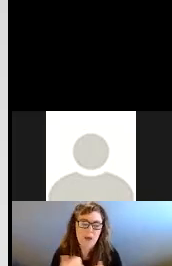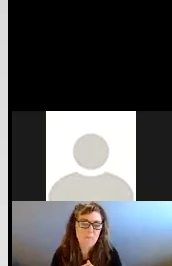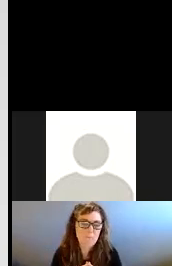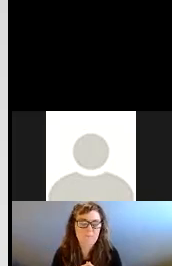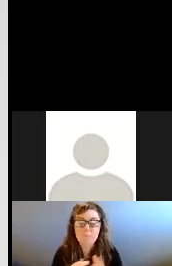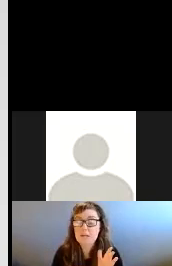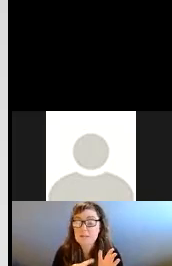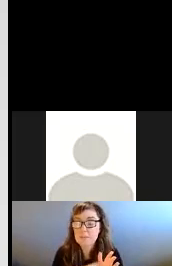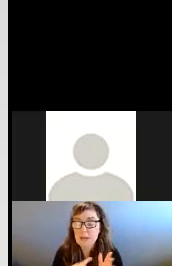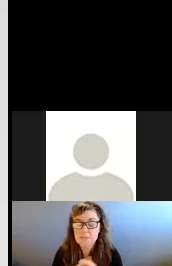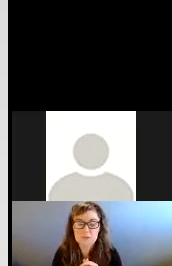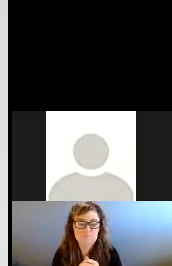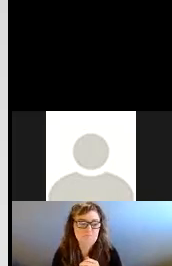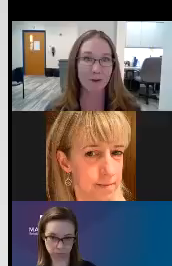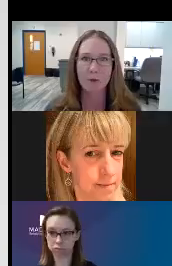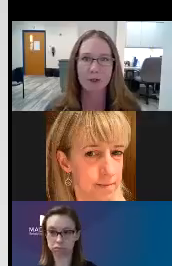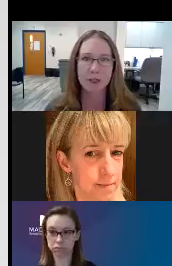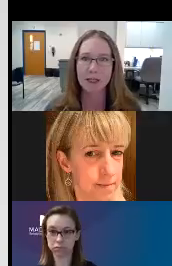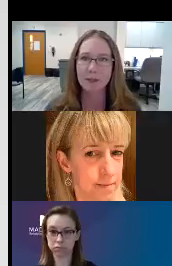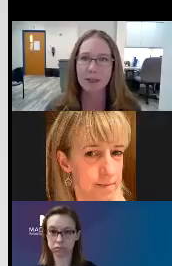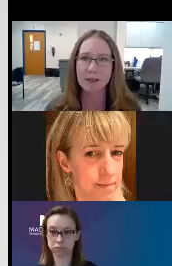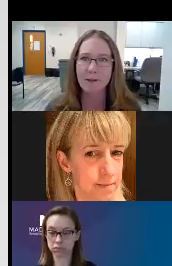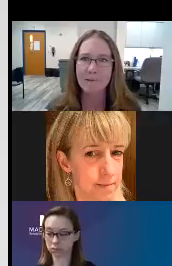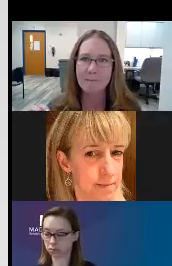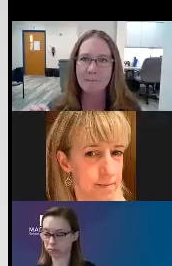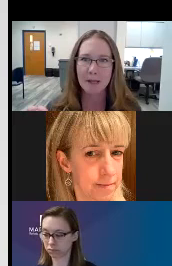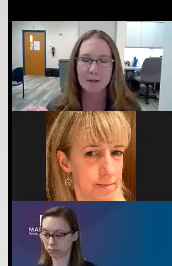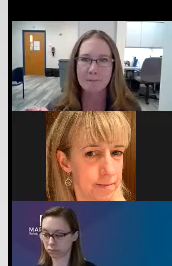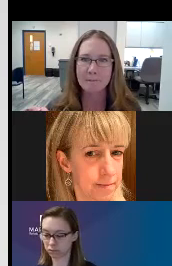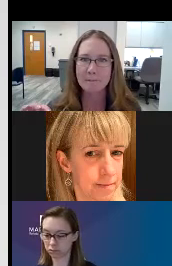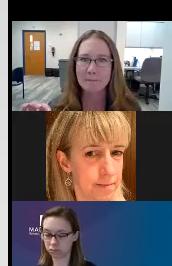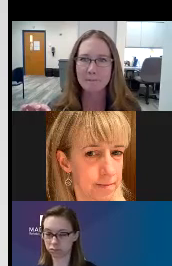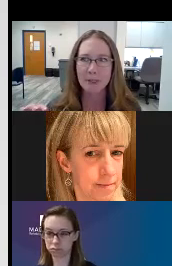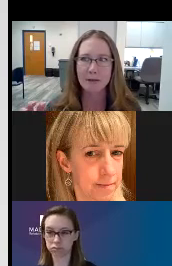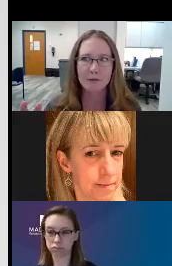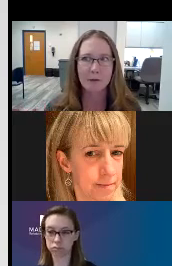PEOPLE WILL SEND A BUNCH OF PICTURES IN A WORD DOCUMENT.